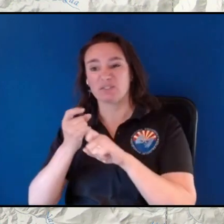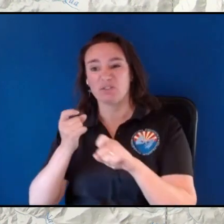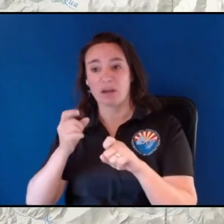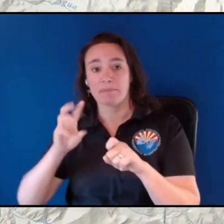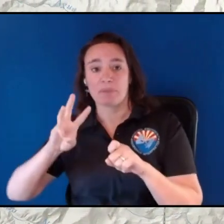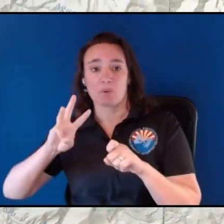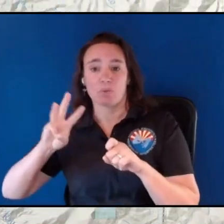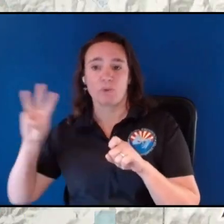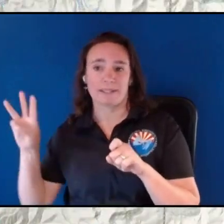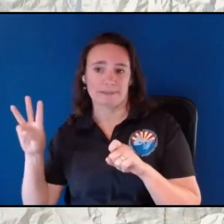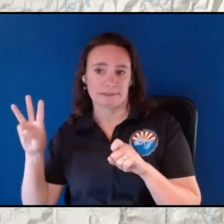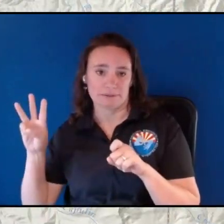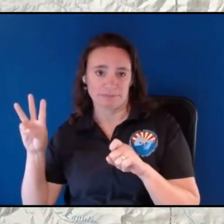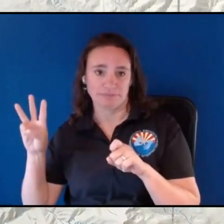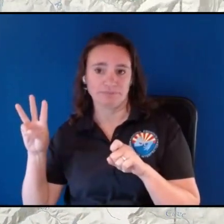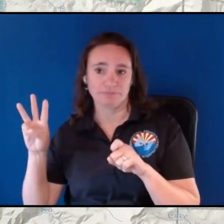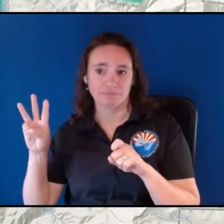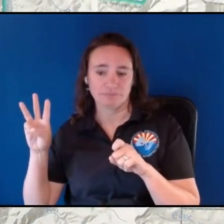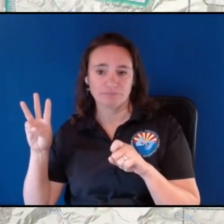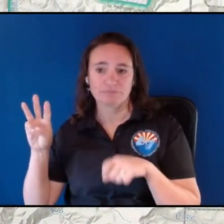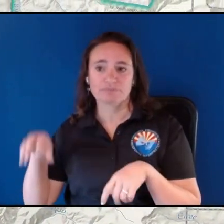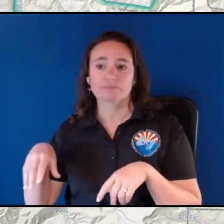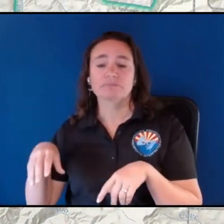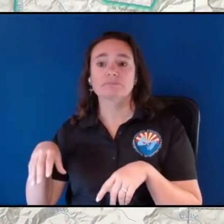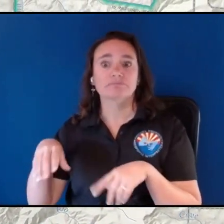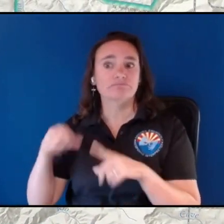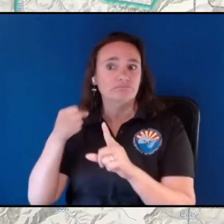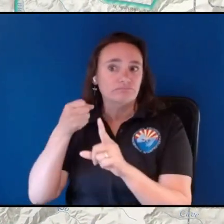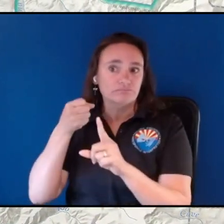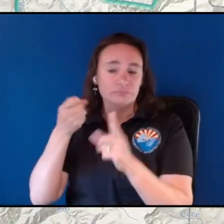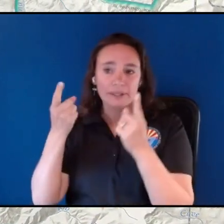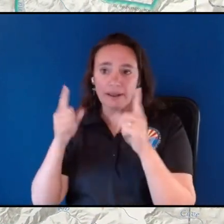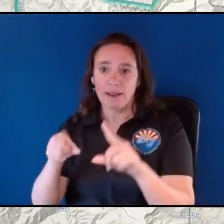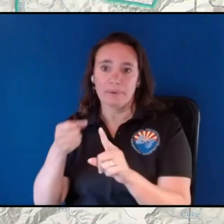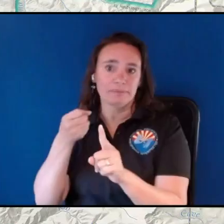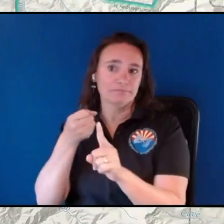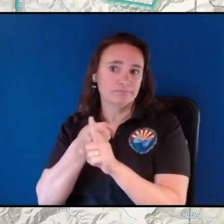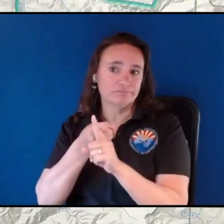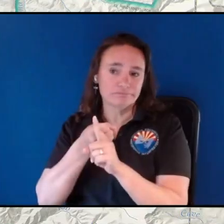anomaly of a system come in like we did a few days ago.